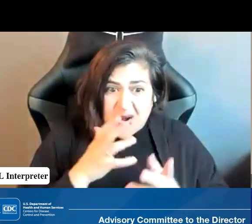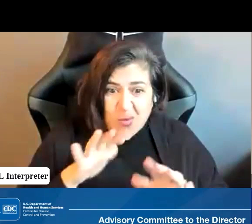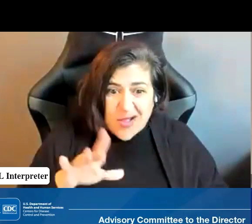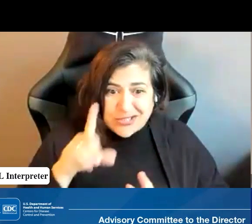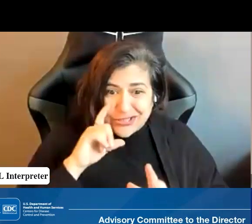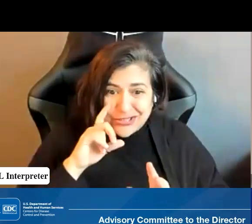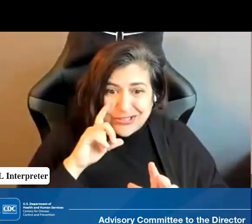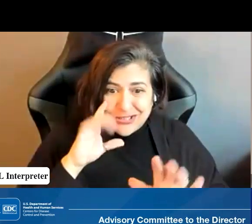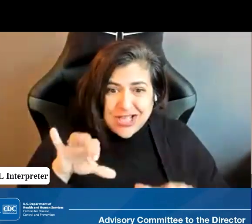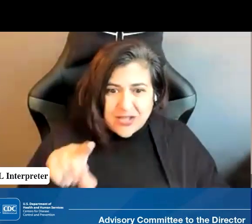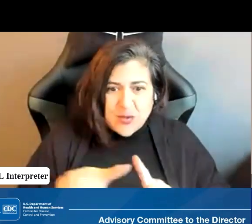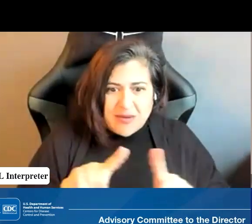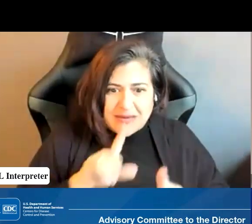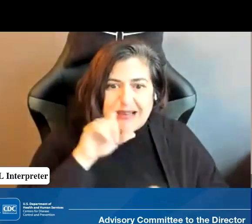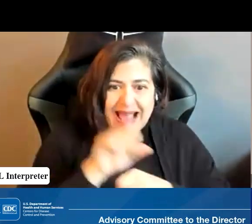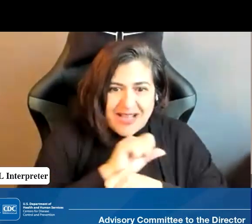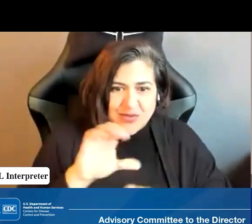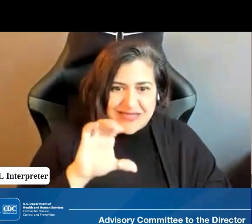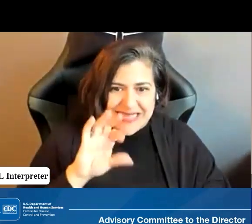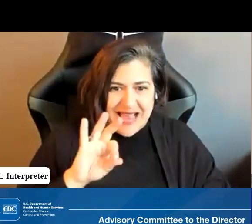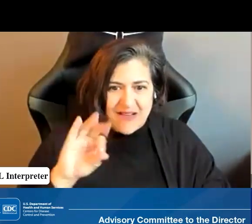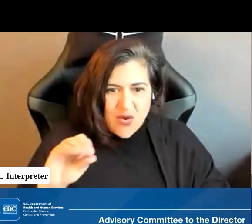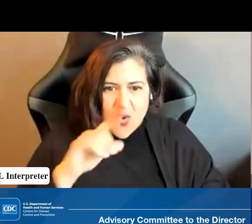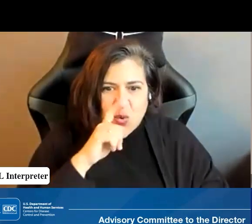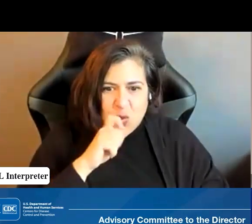and help us find other sources of financing, right?